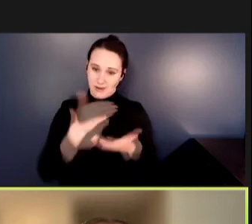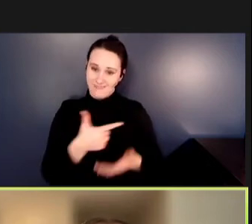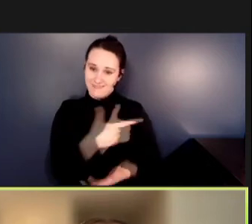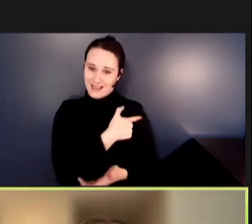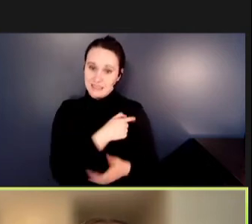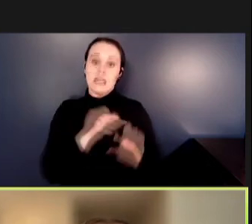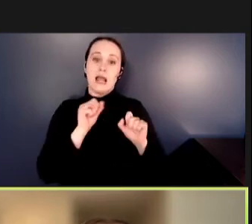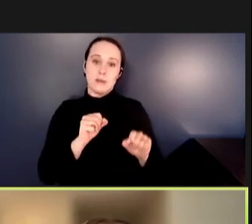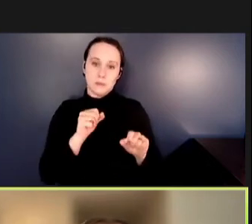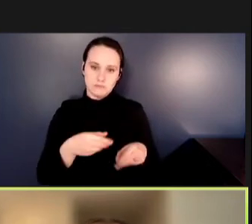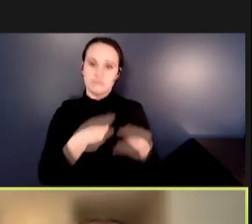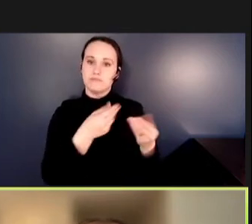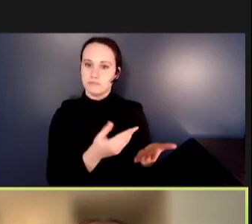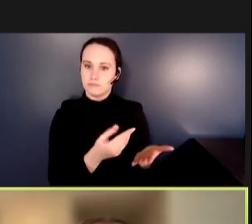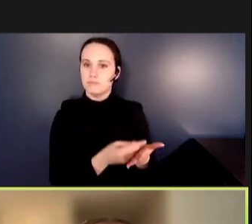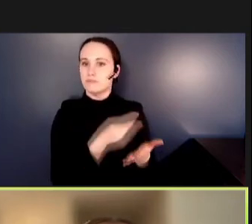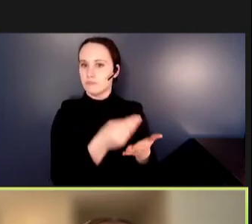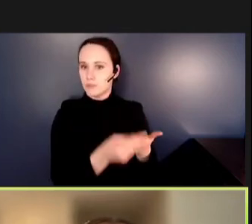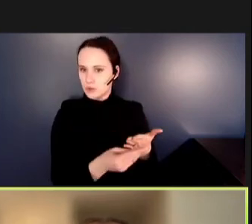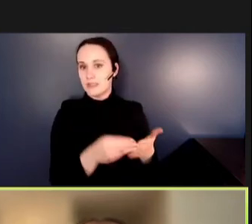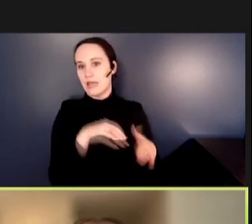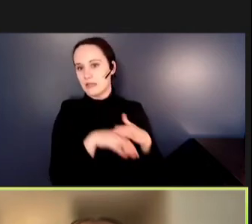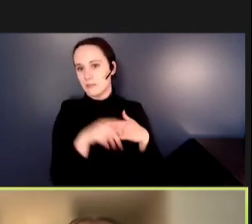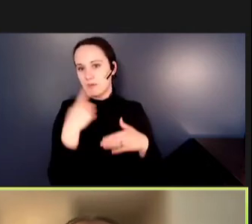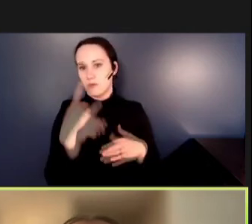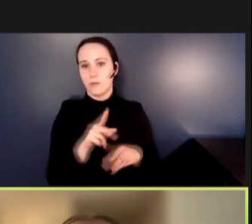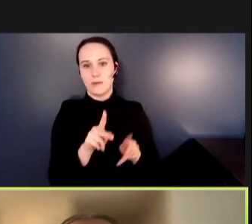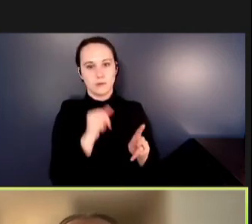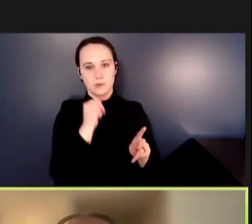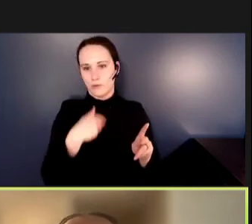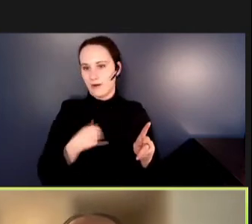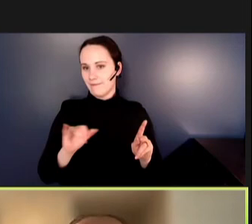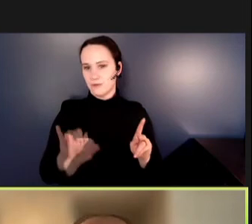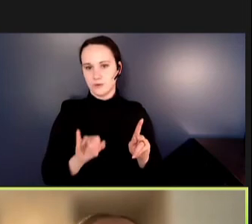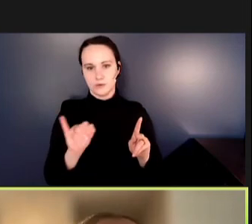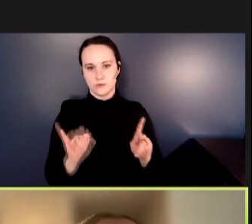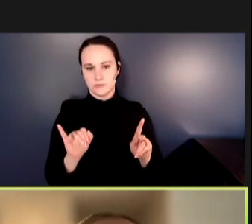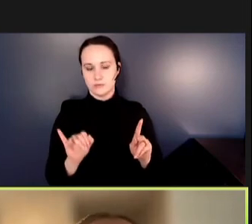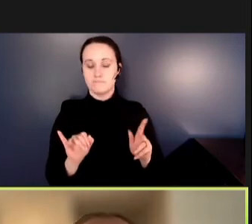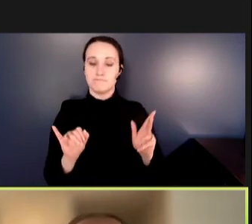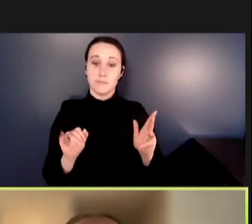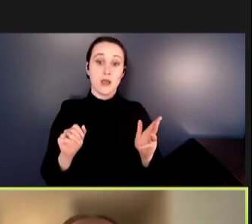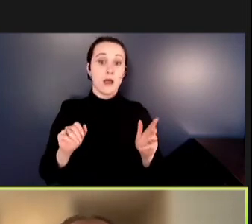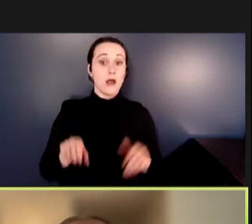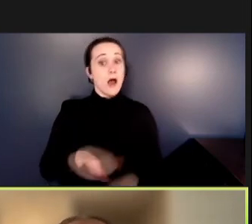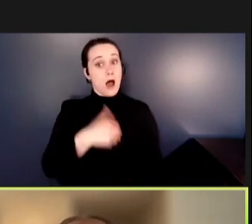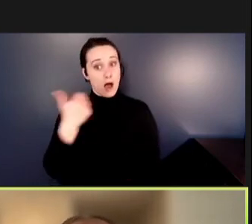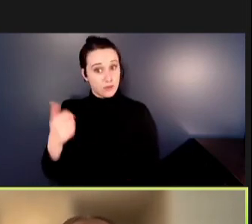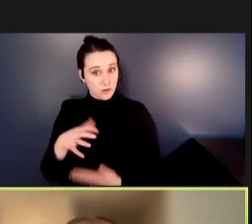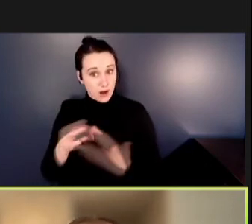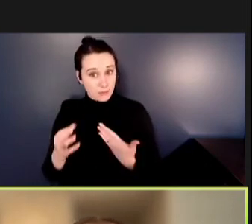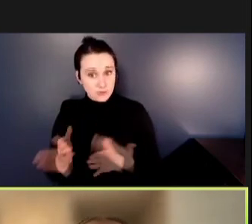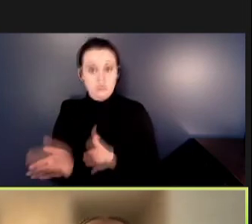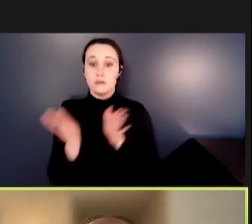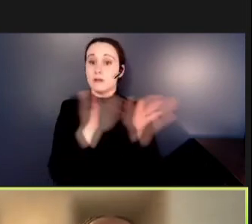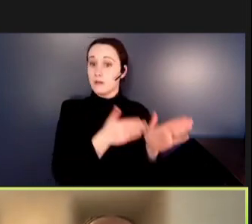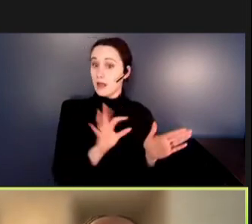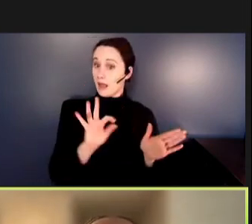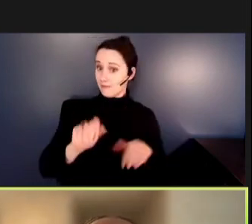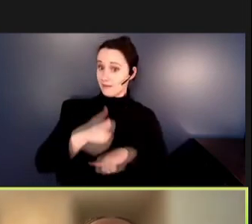and accessible for the uninsured population. So alternatively, a Vaccine for Adults program, which